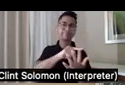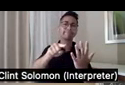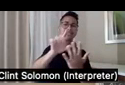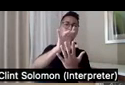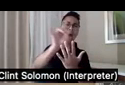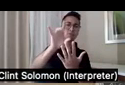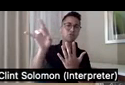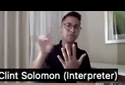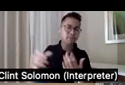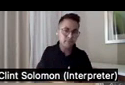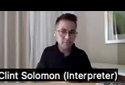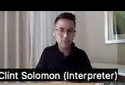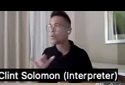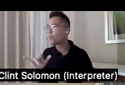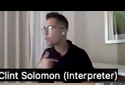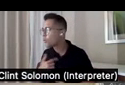so oh i wish i gathered a couple of um